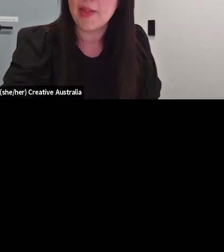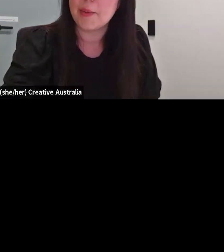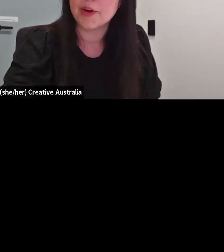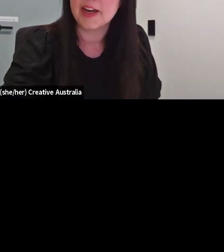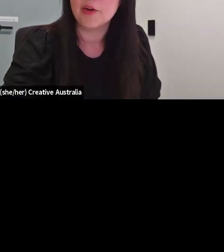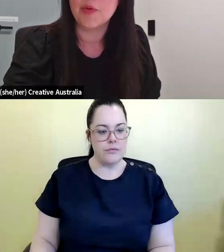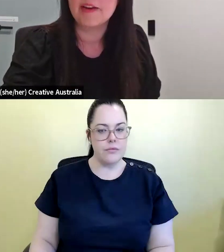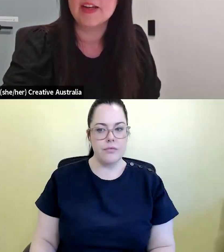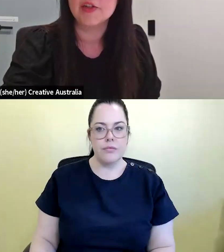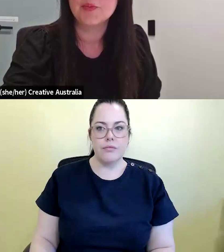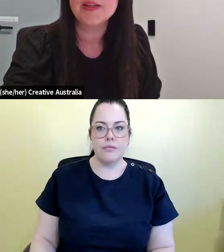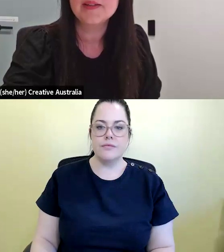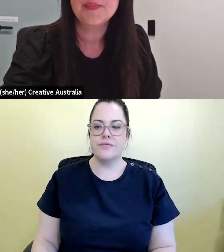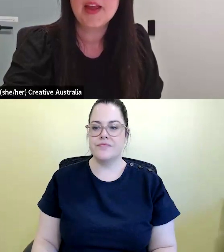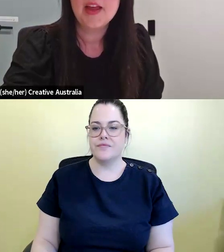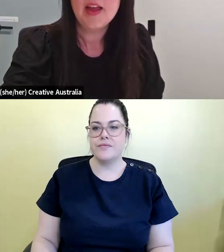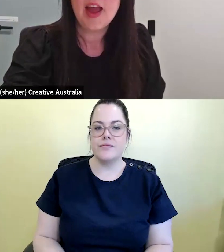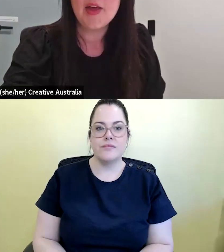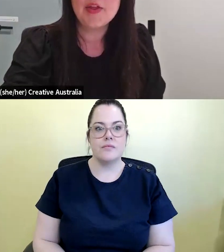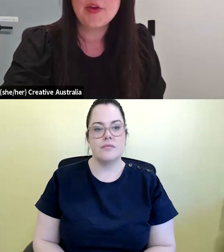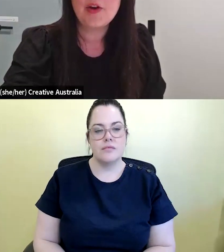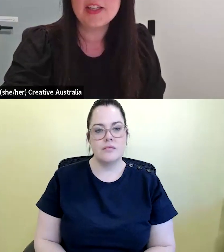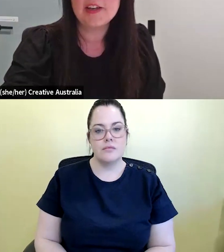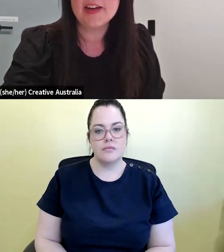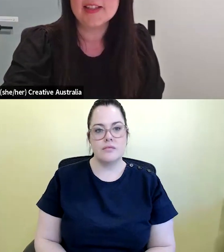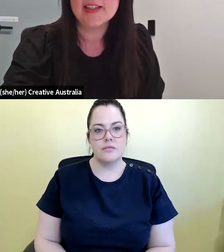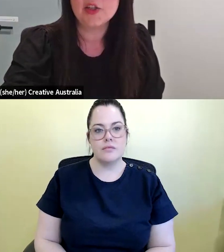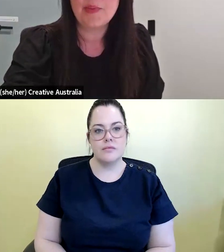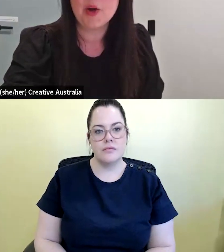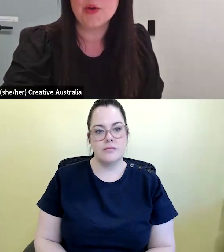it together, and how their relationship is. The third criteria is that the selection panel will